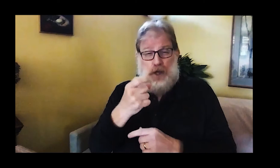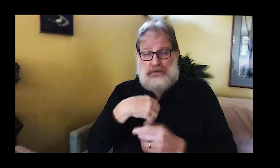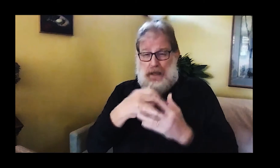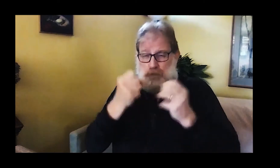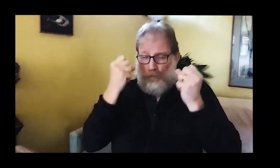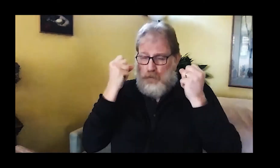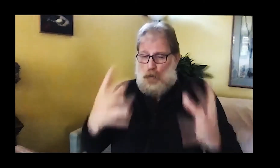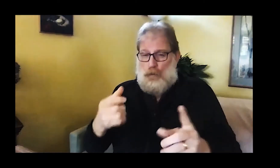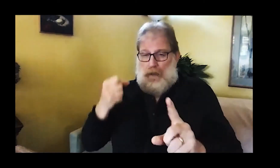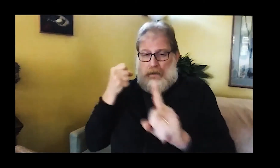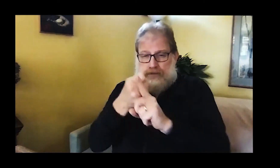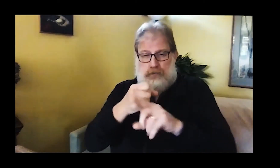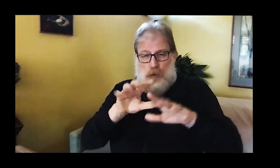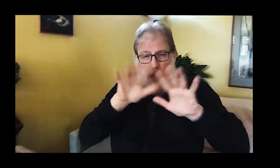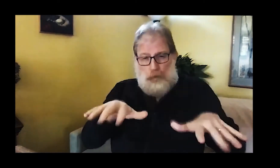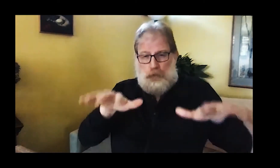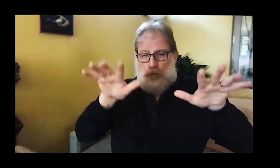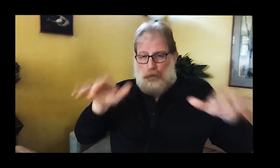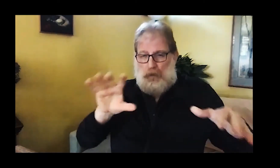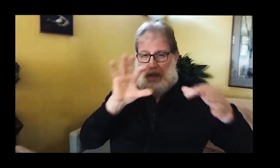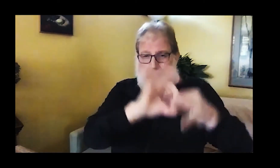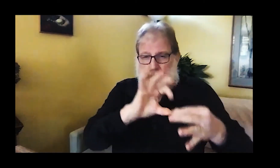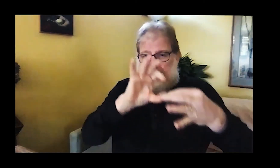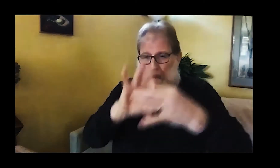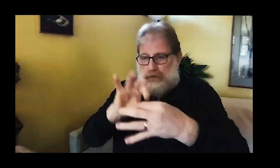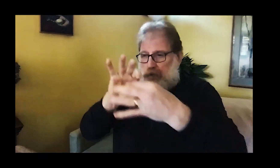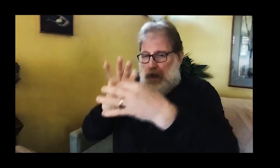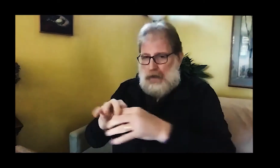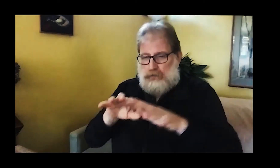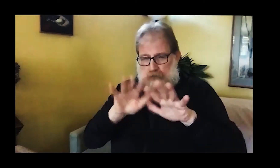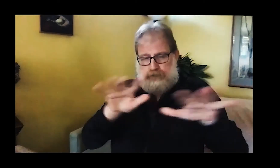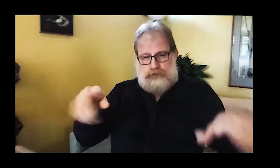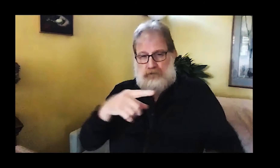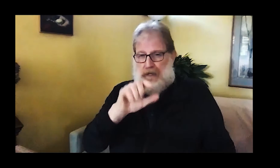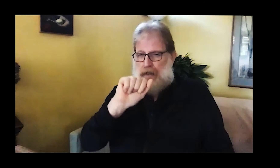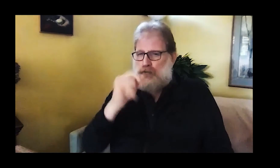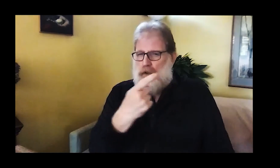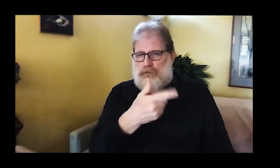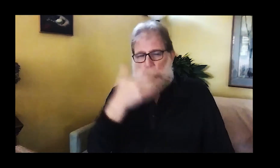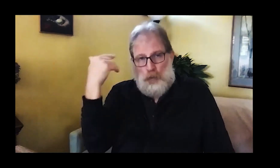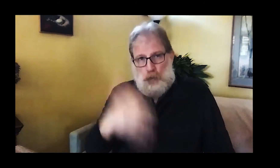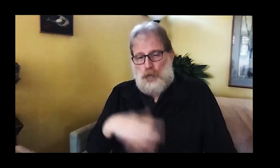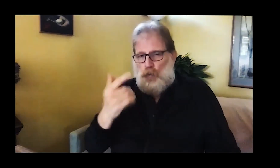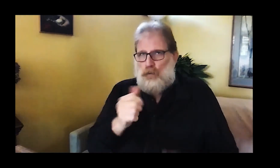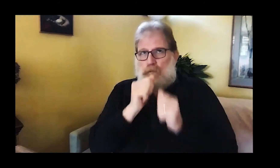that production of ‘Ajax’ just sent out waves and waves of connections. I’m so blessed to